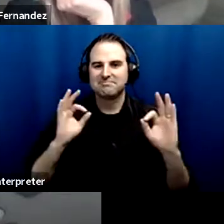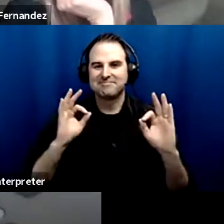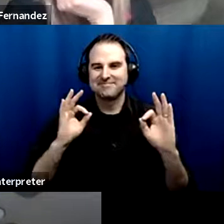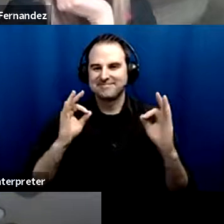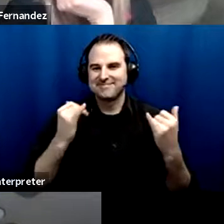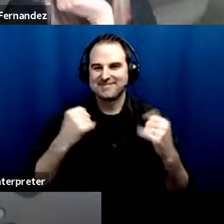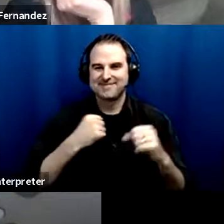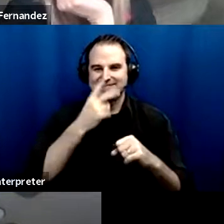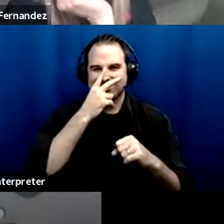Hey,